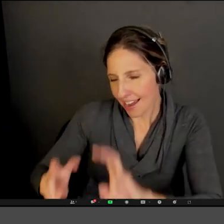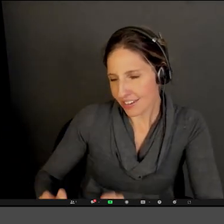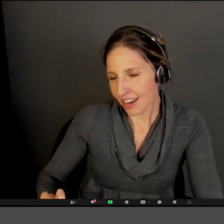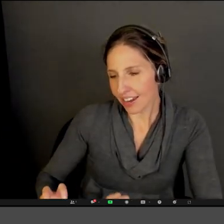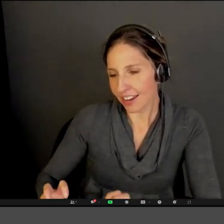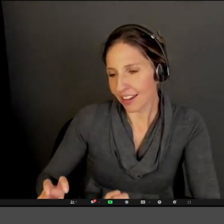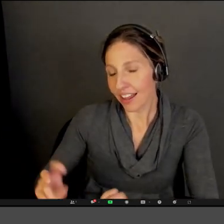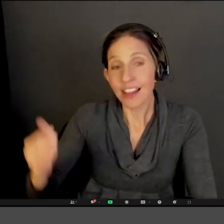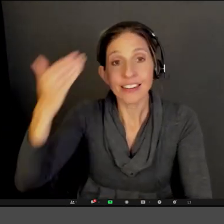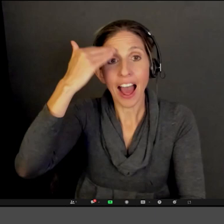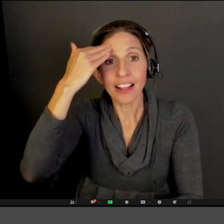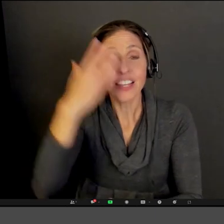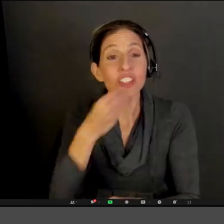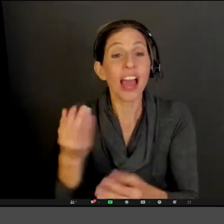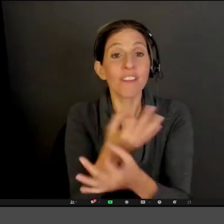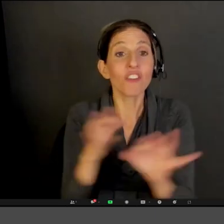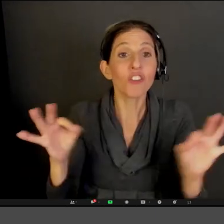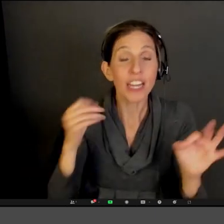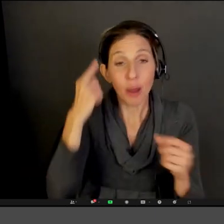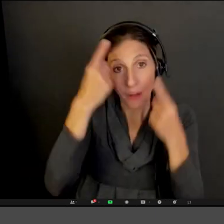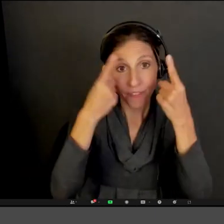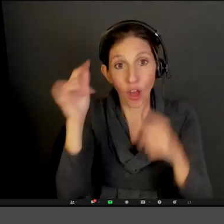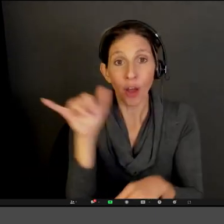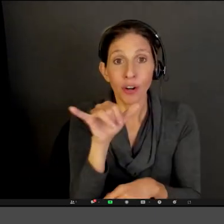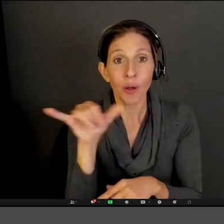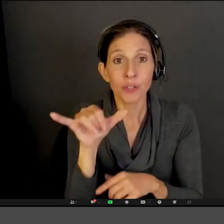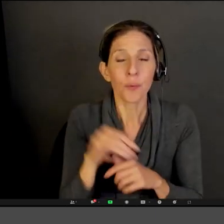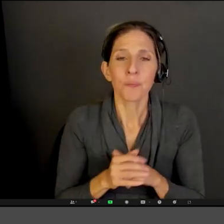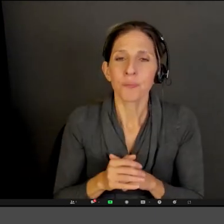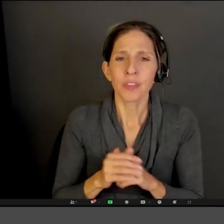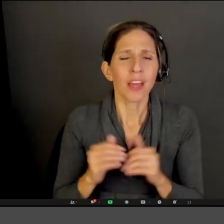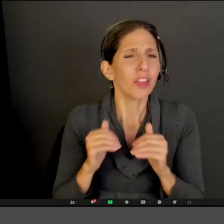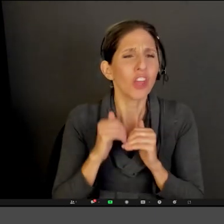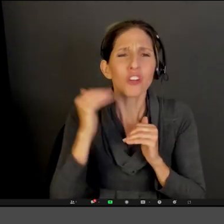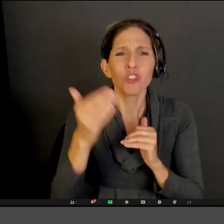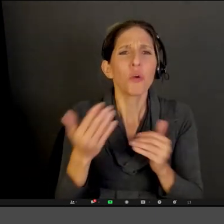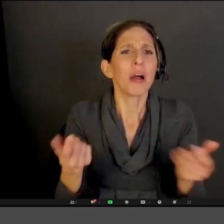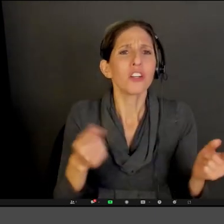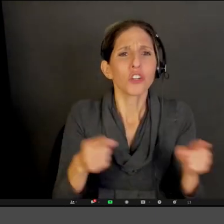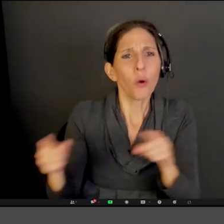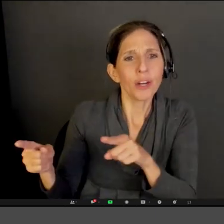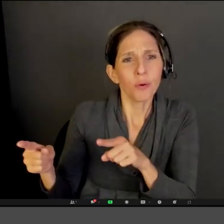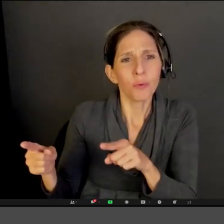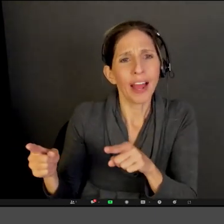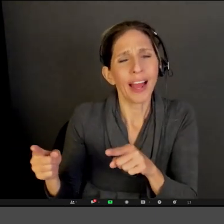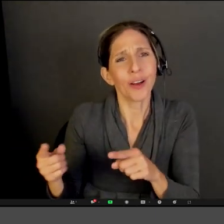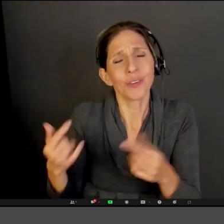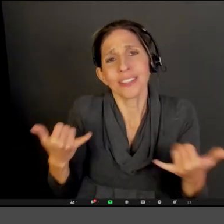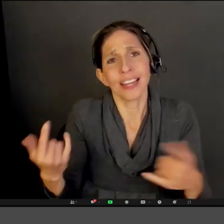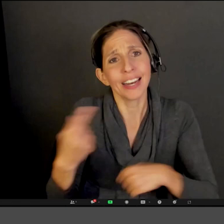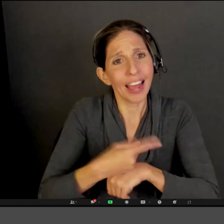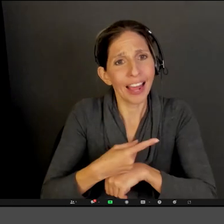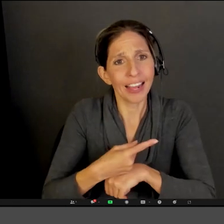ALSO, THERE'S TOO MUCH GOING AROUND ABOUT THESE IN THESE DAYS OF BEING BANNED. BOOKS BEING BANNED,